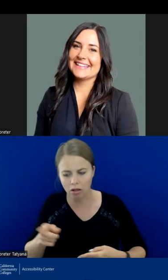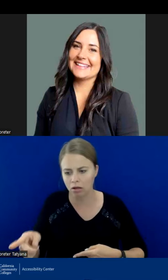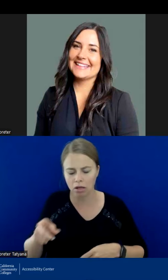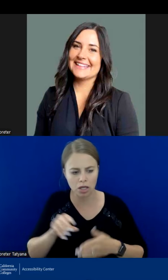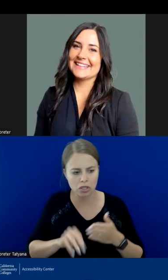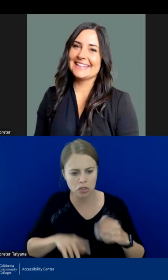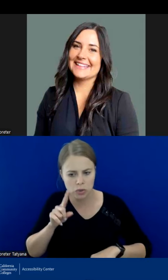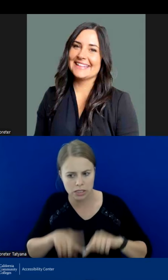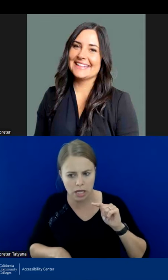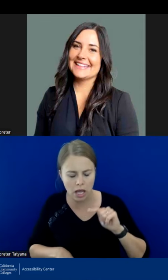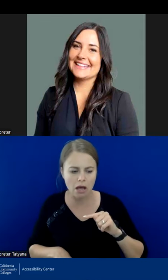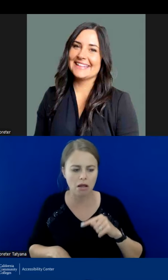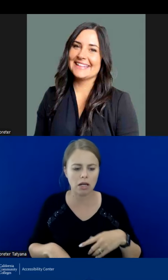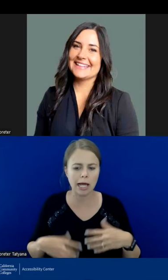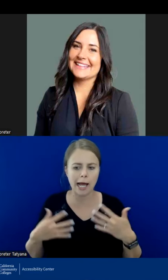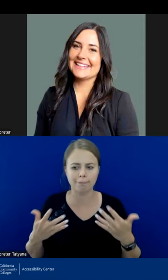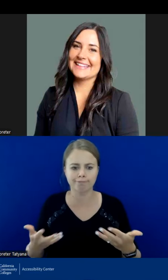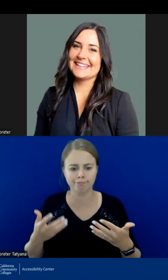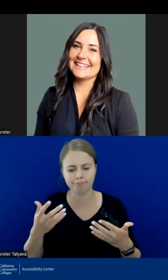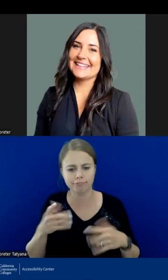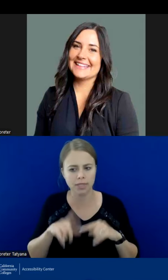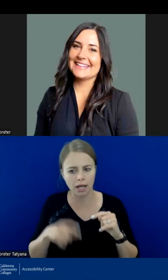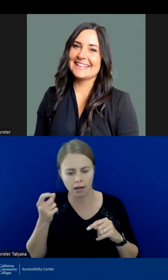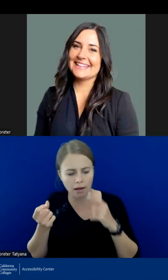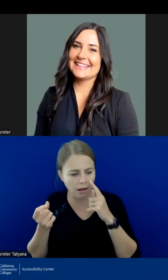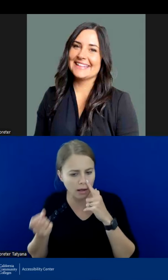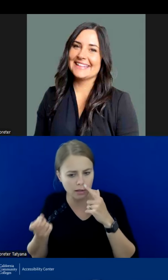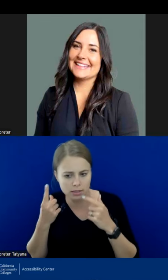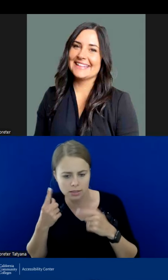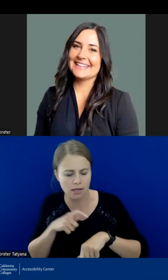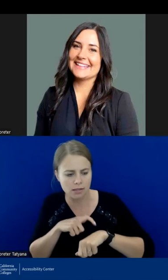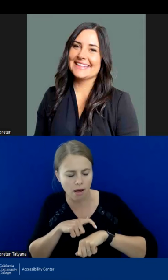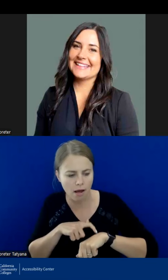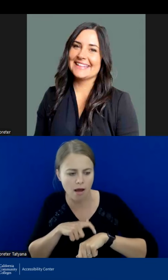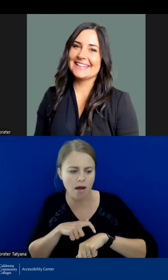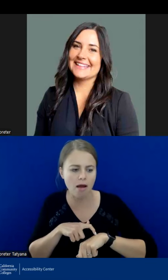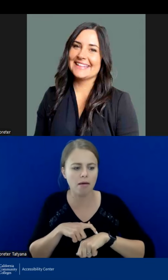to understand time in the time table.